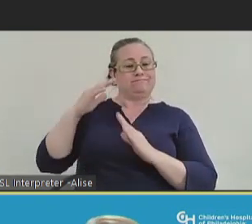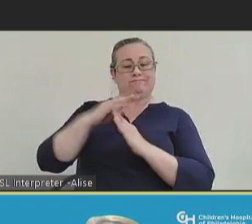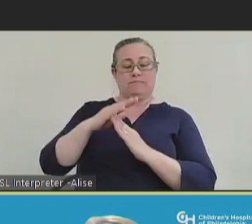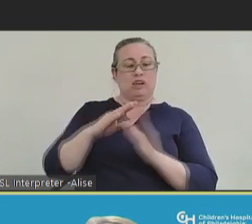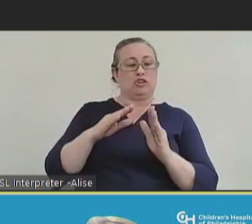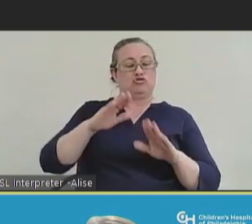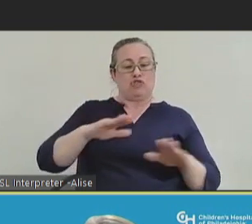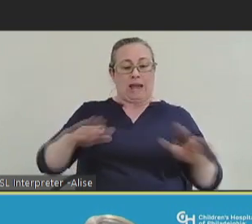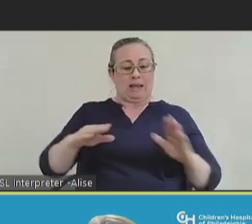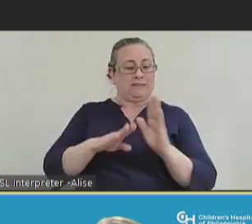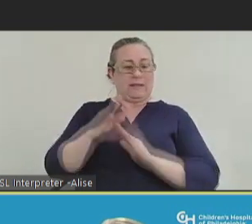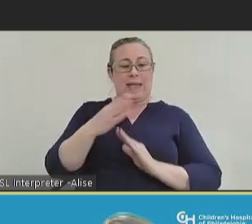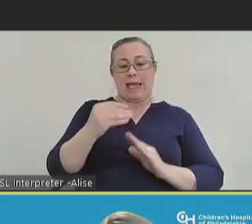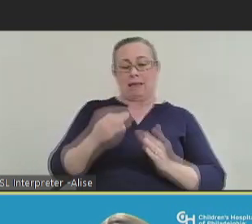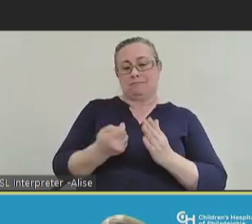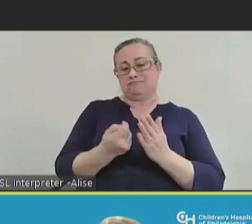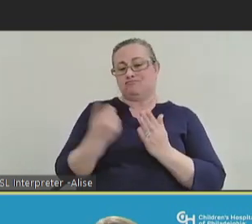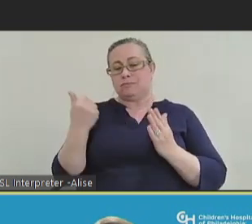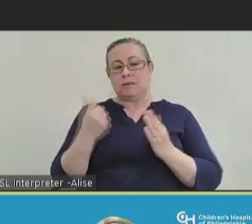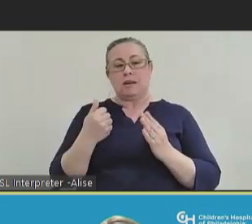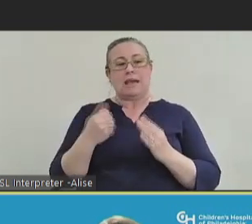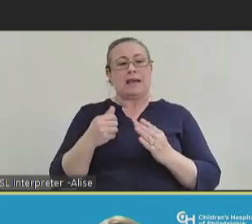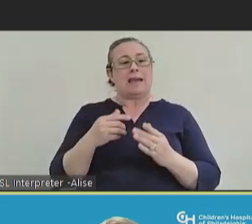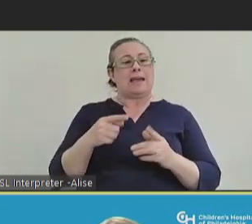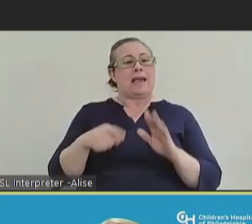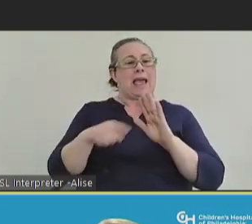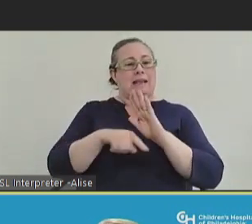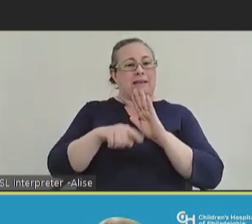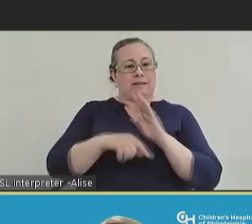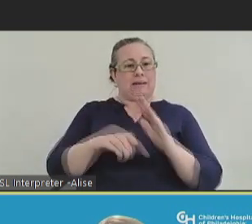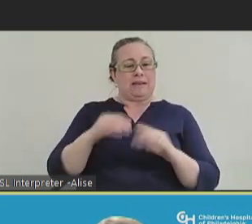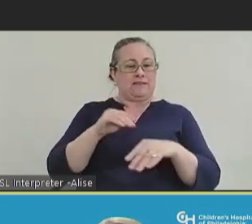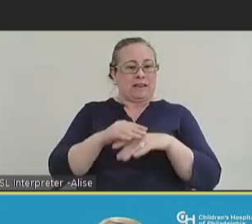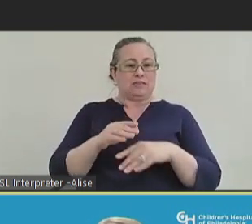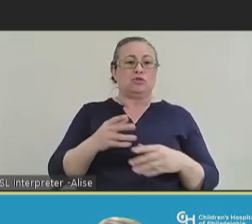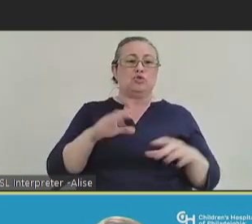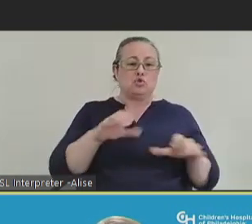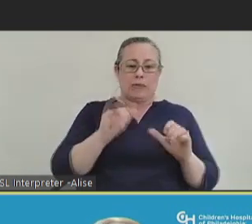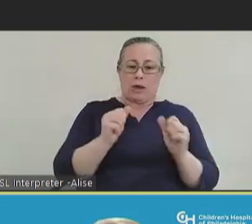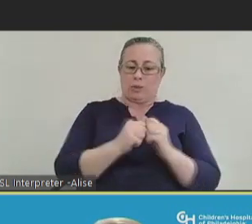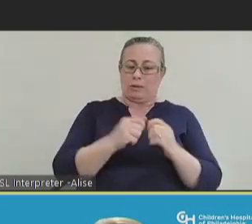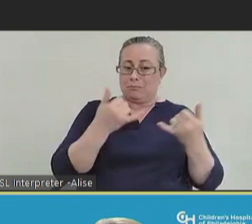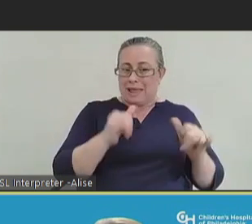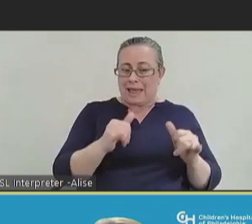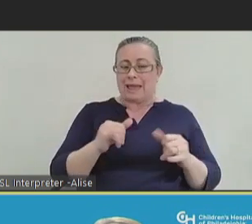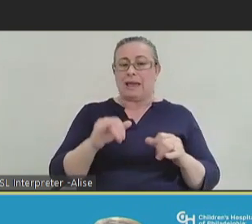effects. We do this through multiple methods, including play, preparation, coping education,